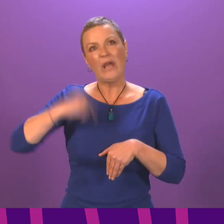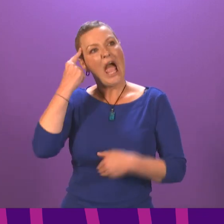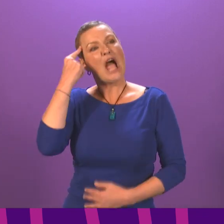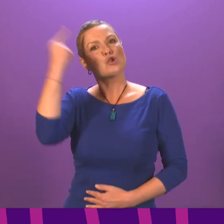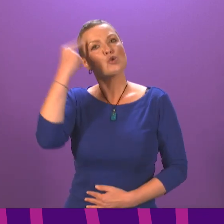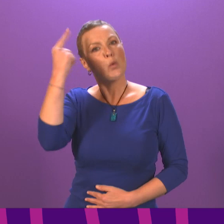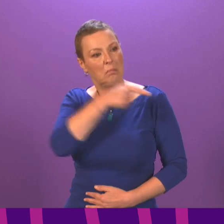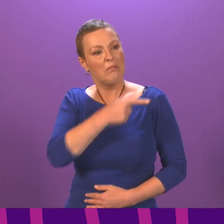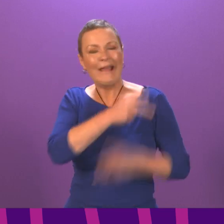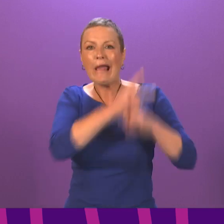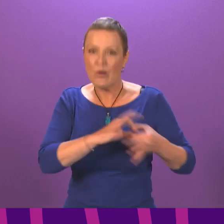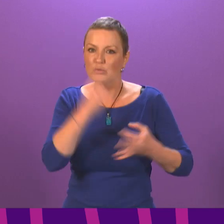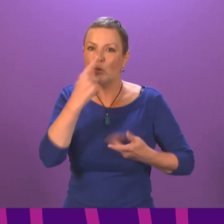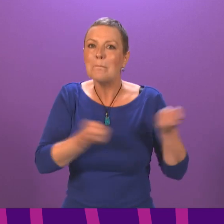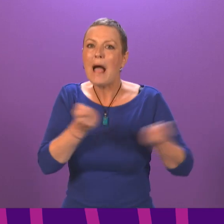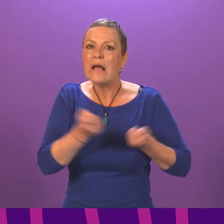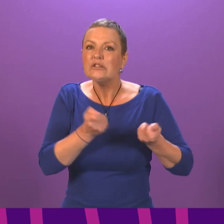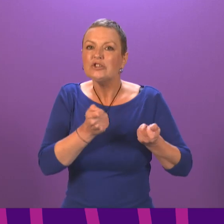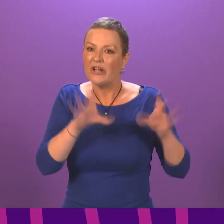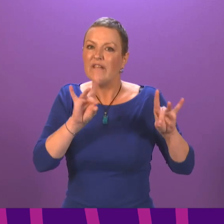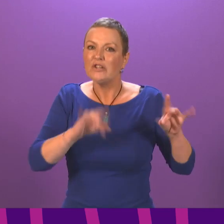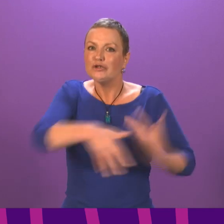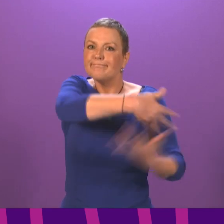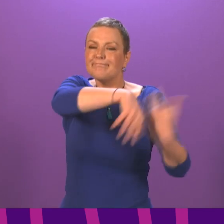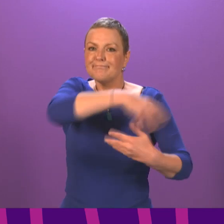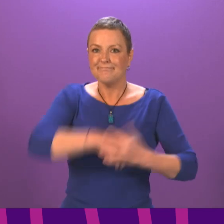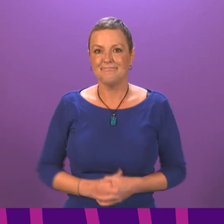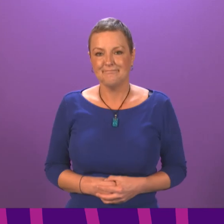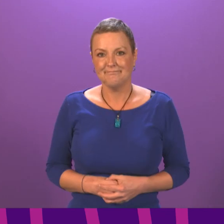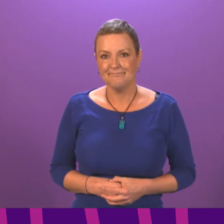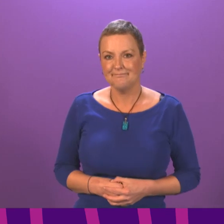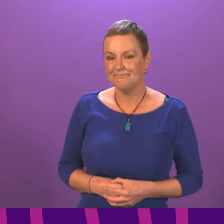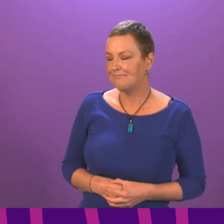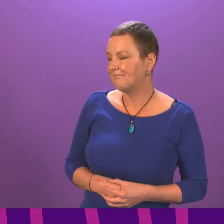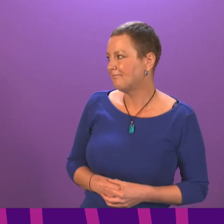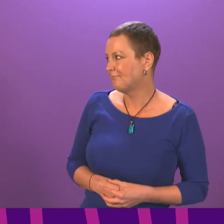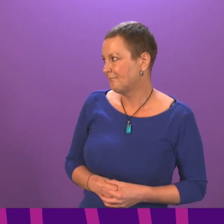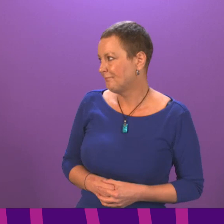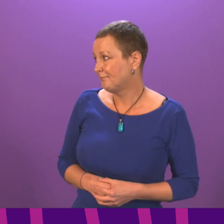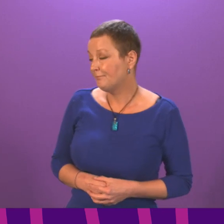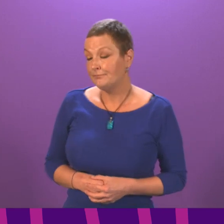The First Minister (Nicola Sturgeon): What evidence the Crown Office seeks in relation